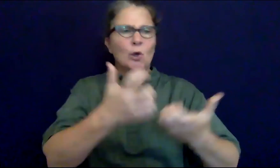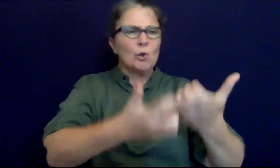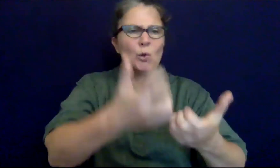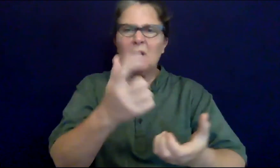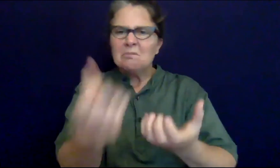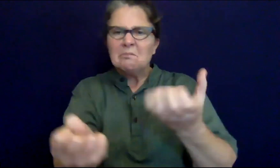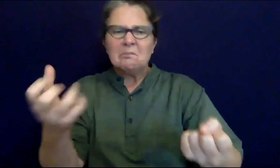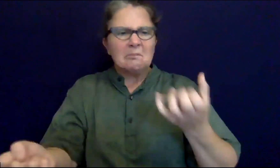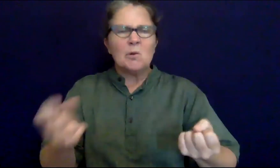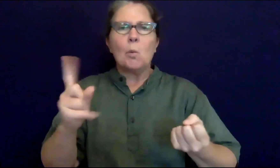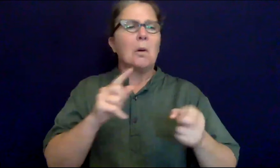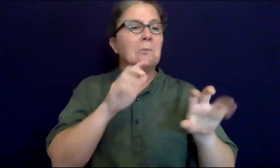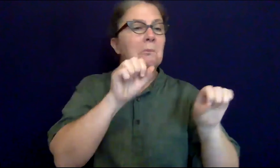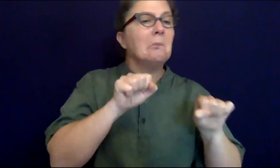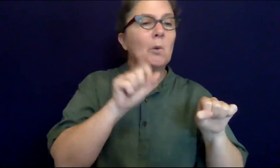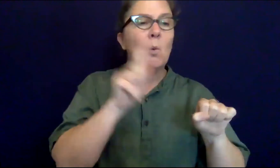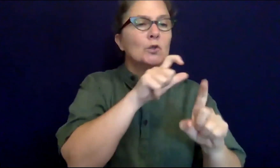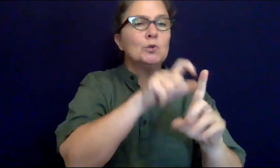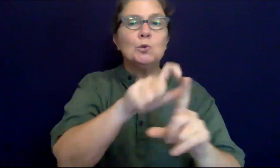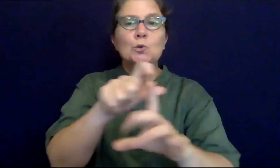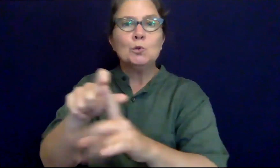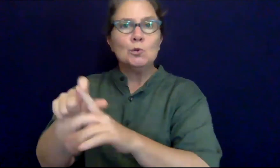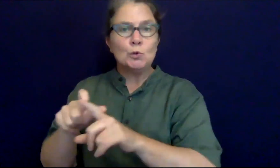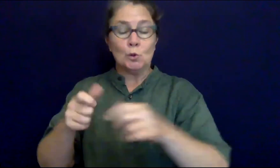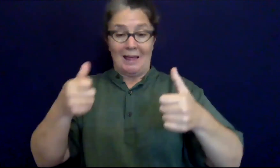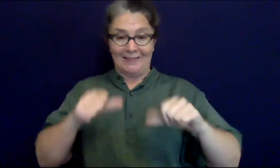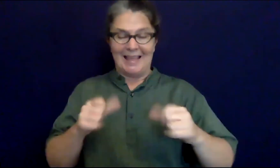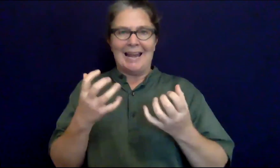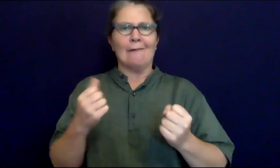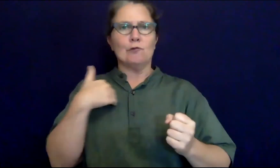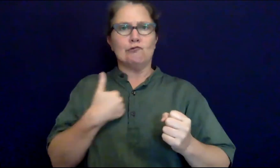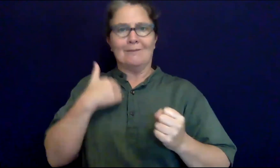Some draft ideas were provided to the Vice Chancellor leadership team because it's